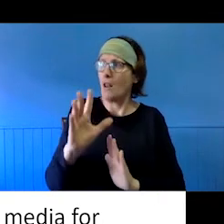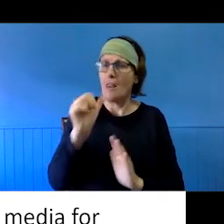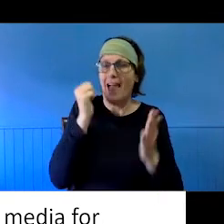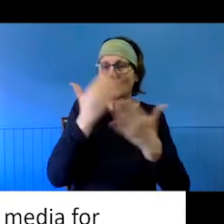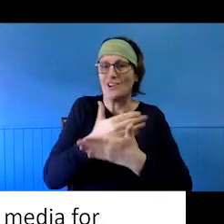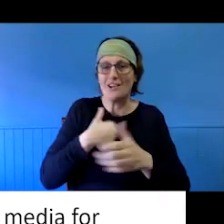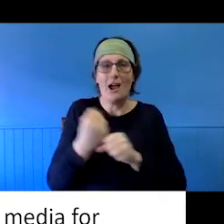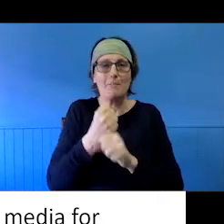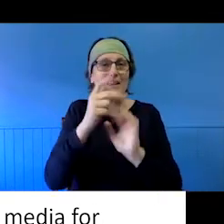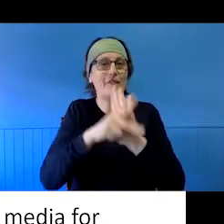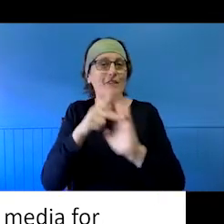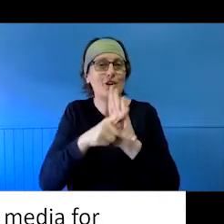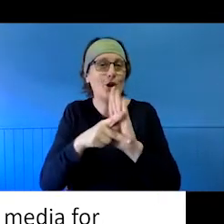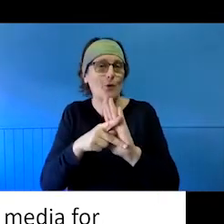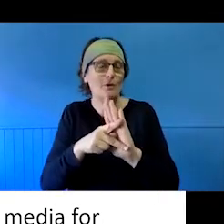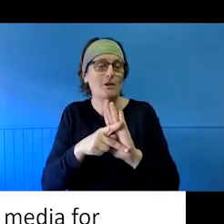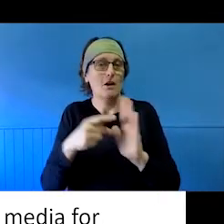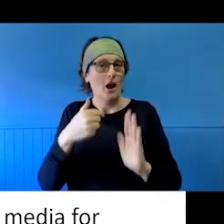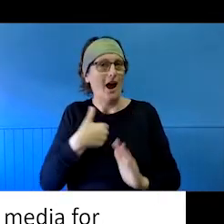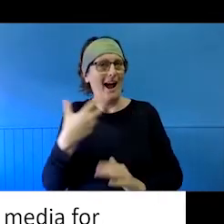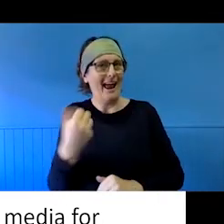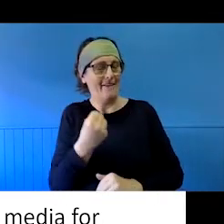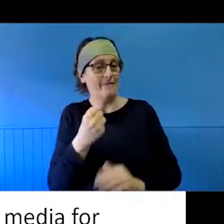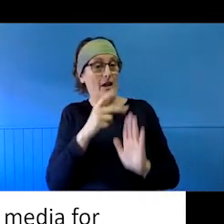my sisters -- semester coming up, I actually created a little bit of a